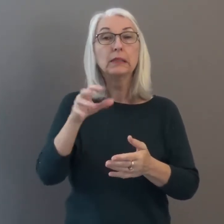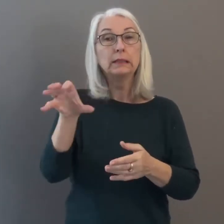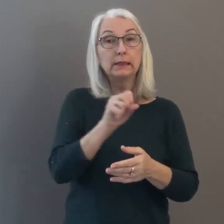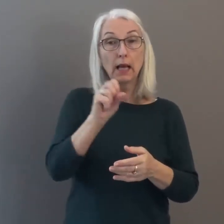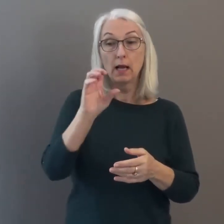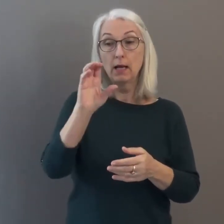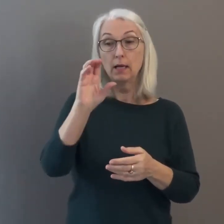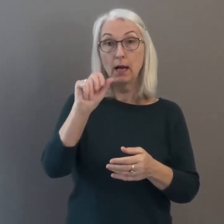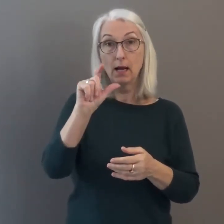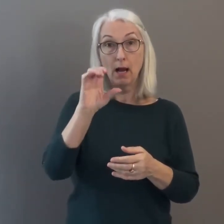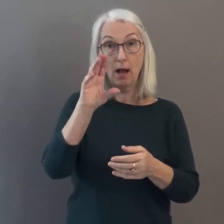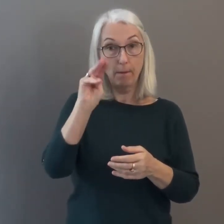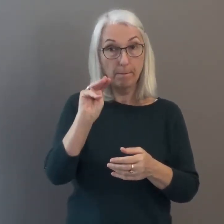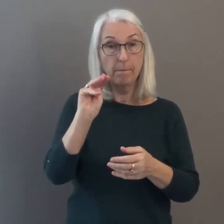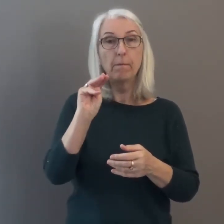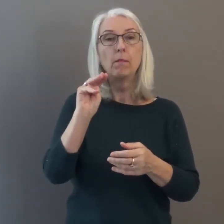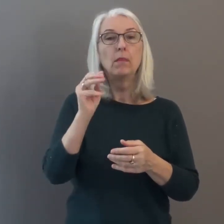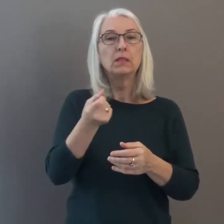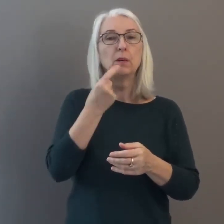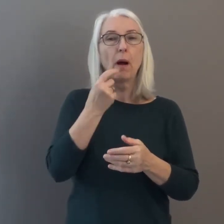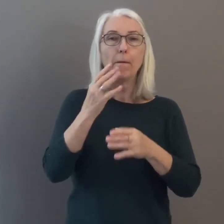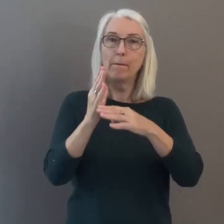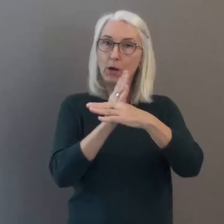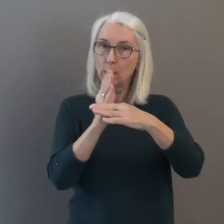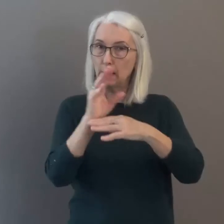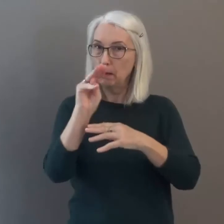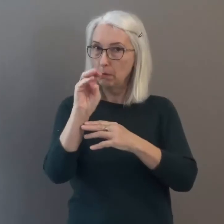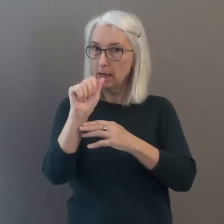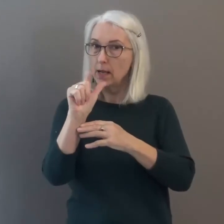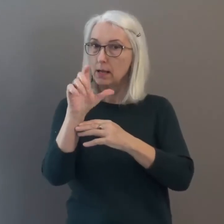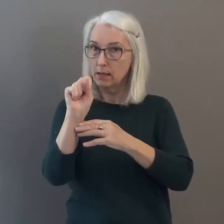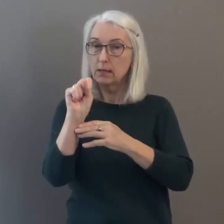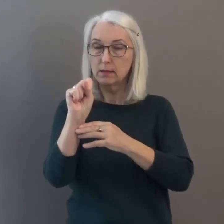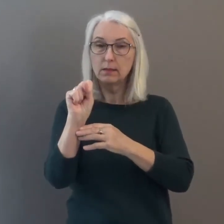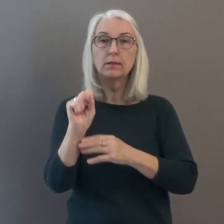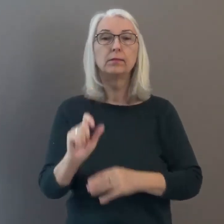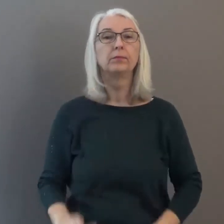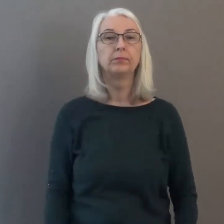Take calcium supplements between meals.